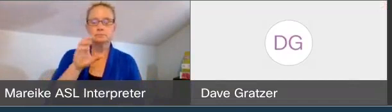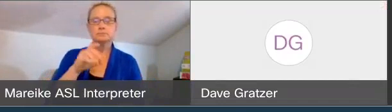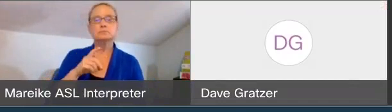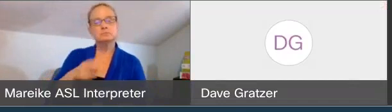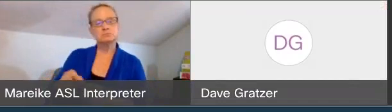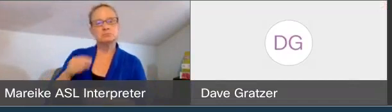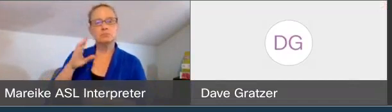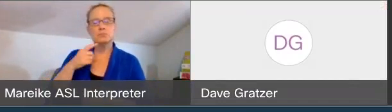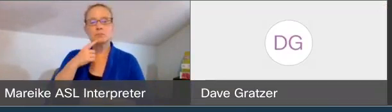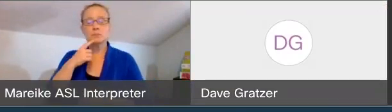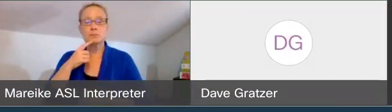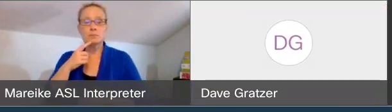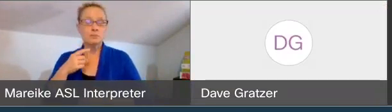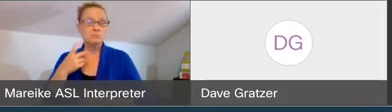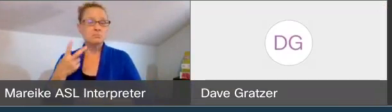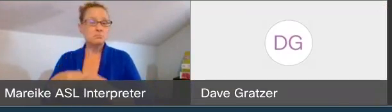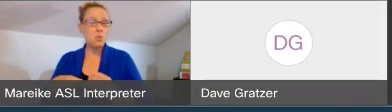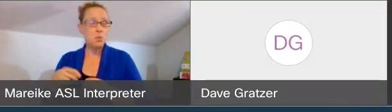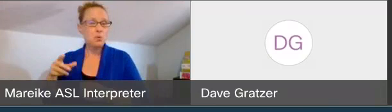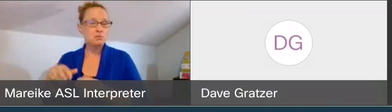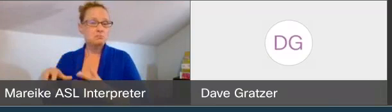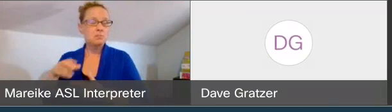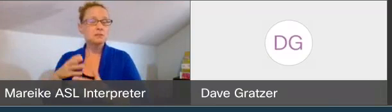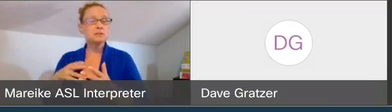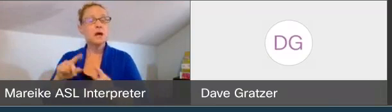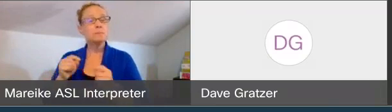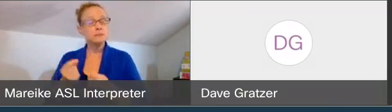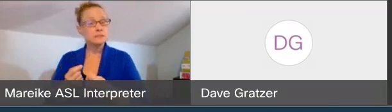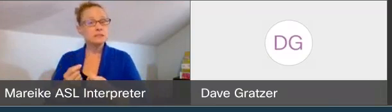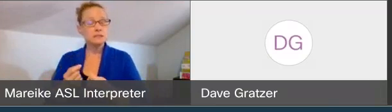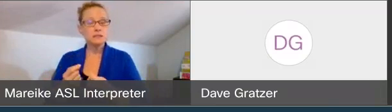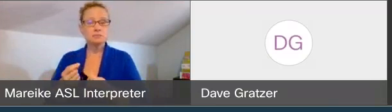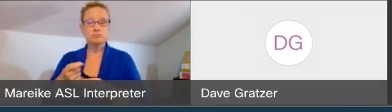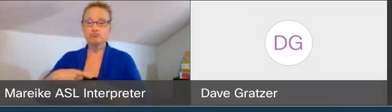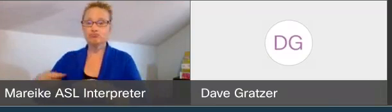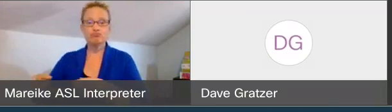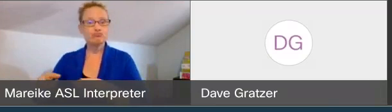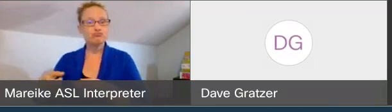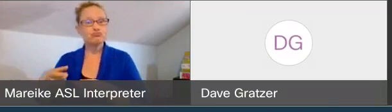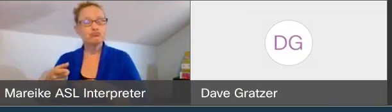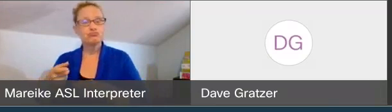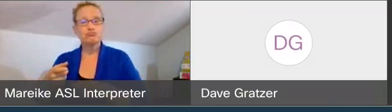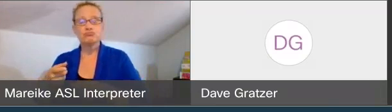that I reviewed, there were both, there were some teams that were purely taking referrals